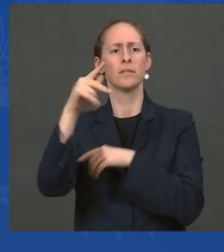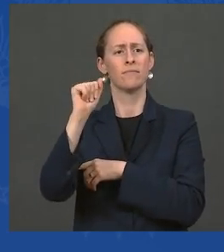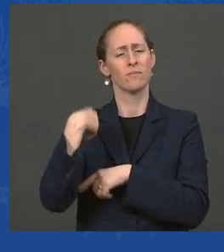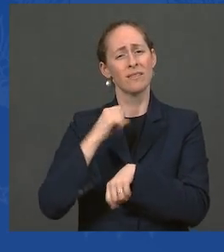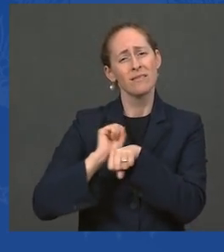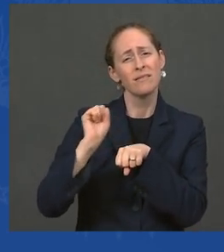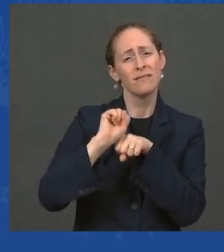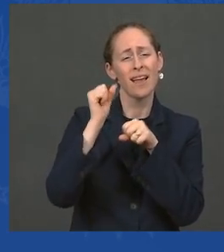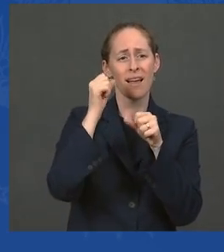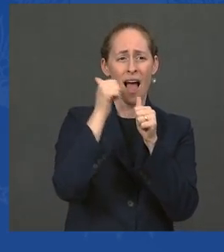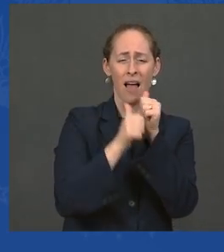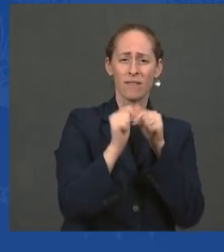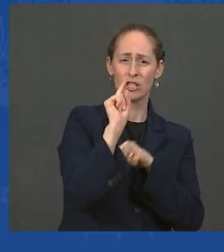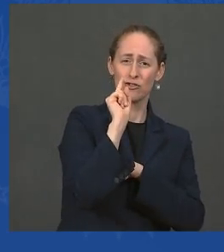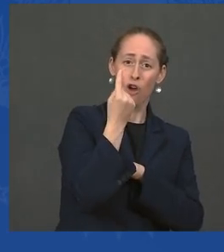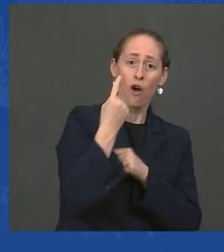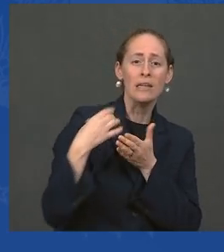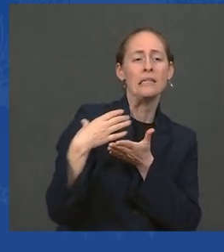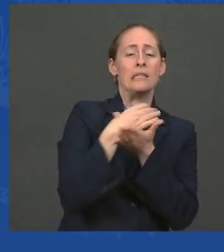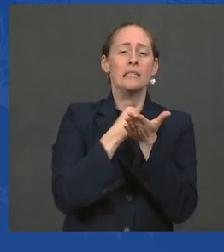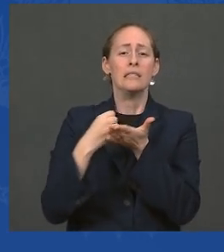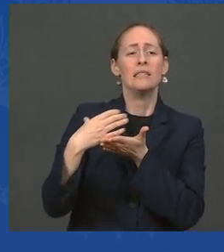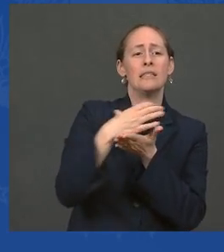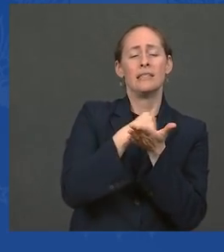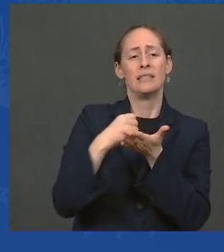but some days it feels like the odds are stacked against us.